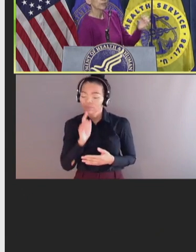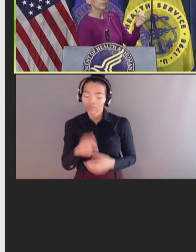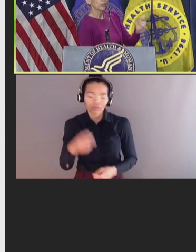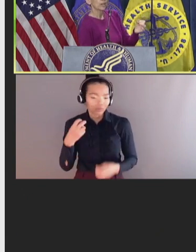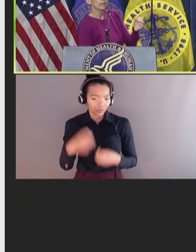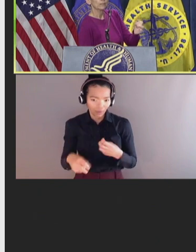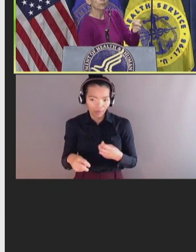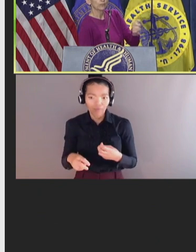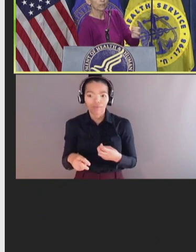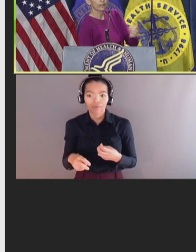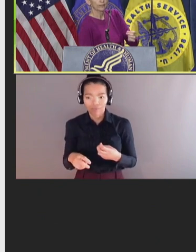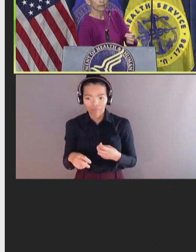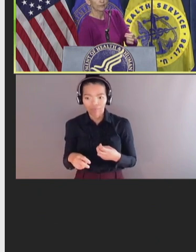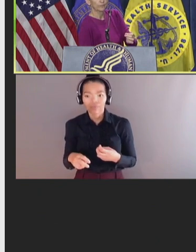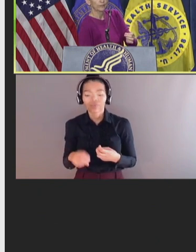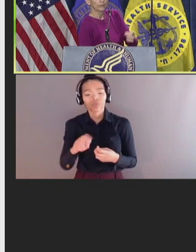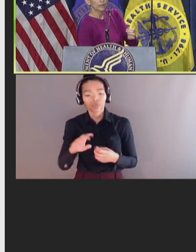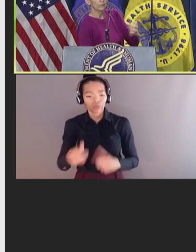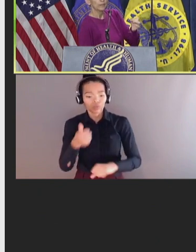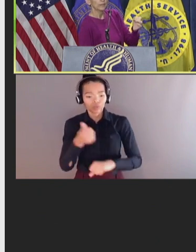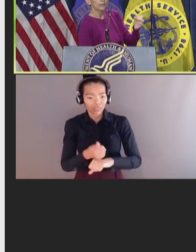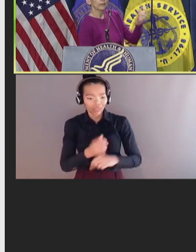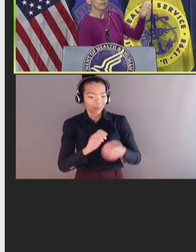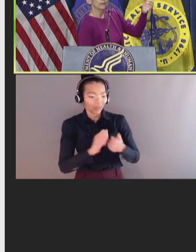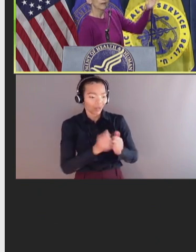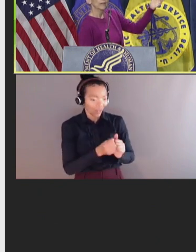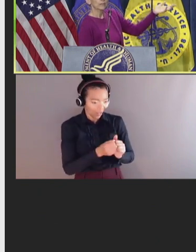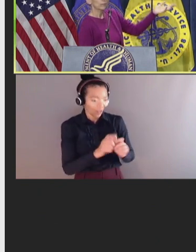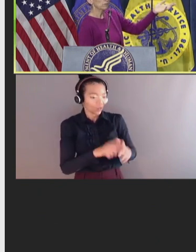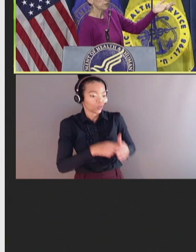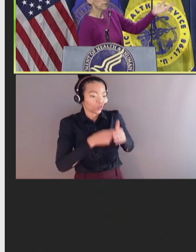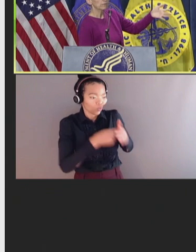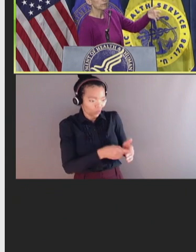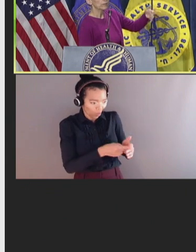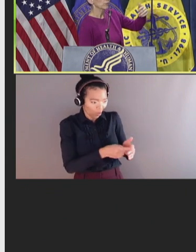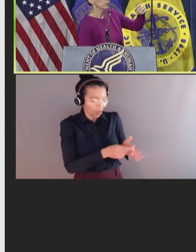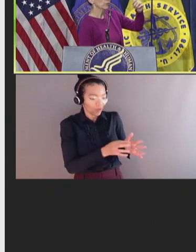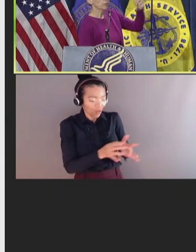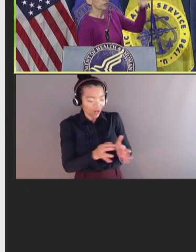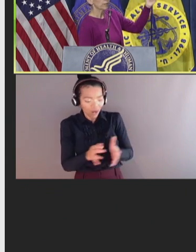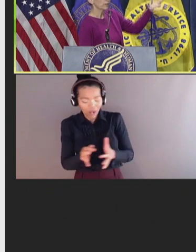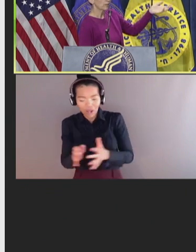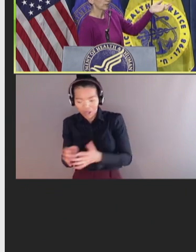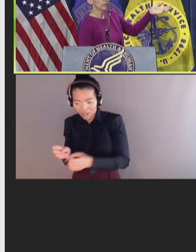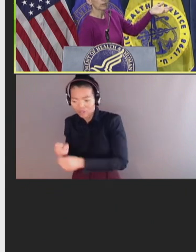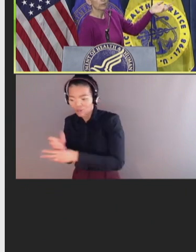chain of causality. Meaning, I hear an influencer on TikTok talk about